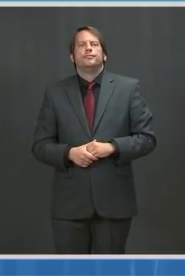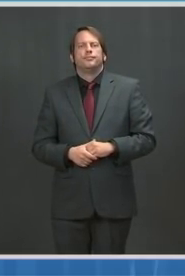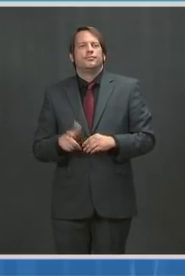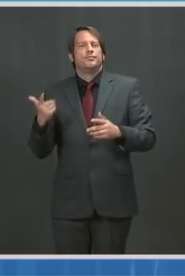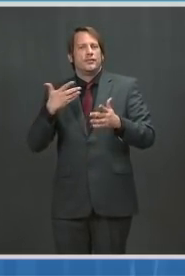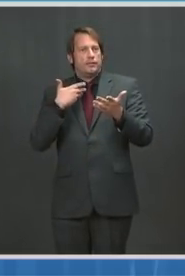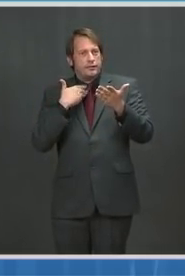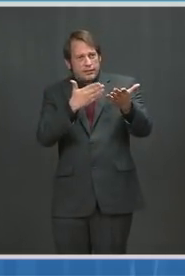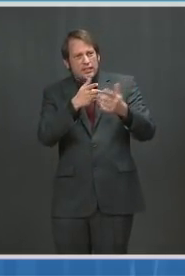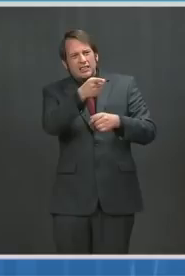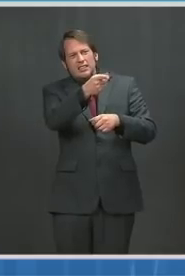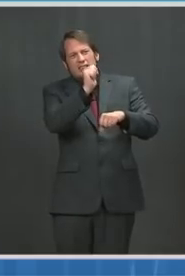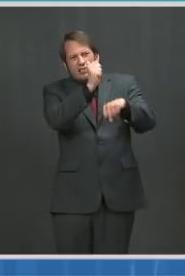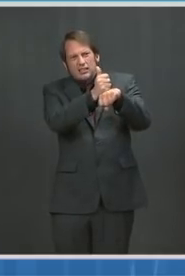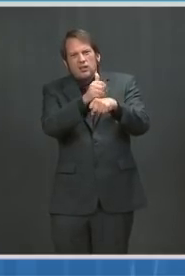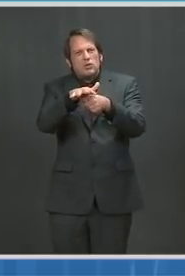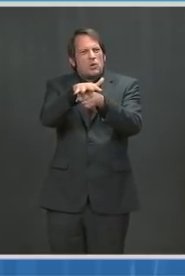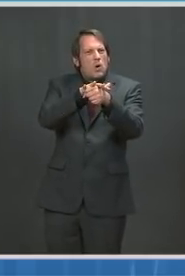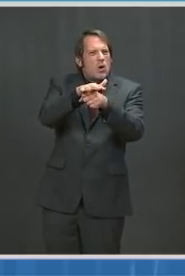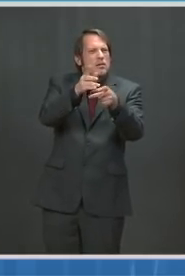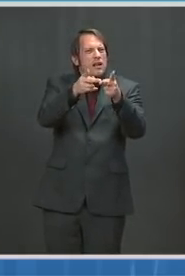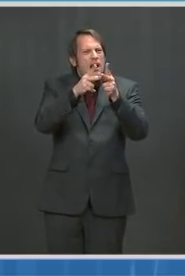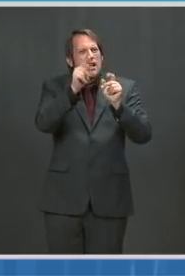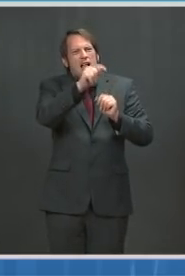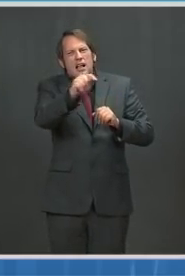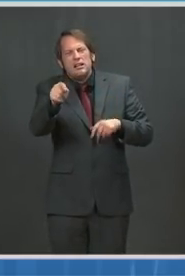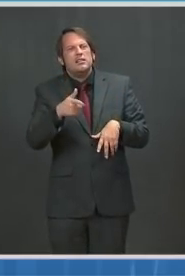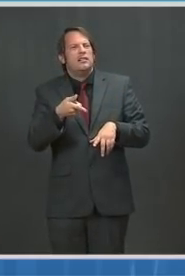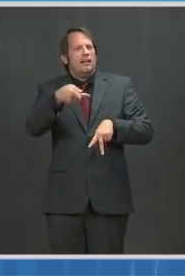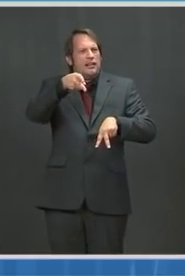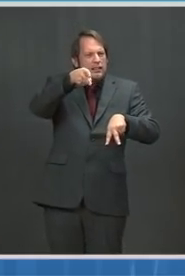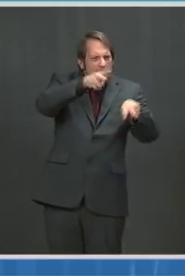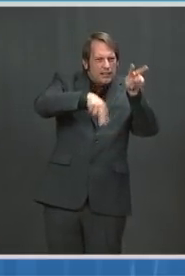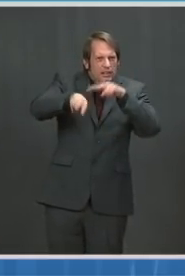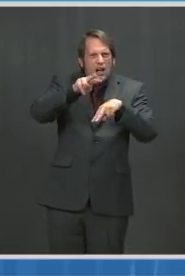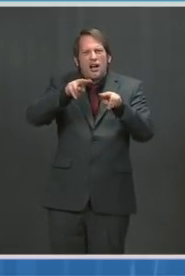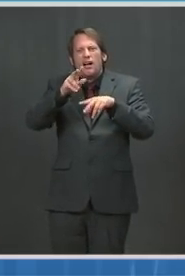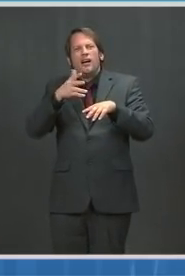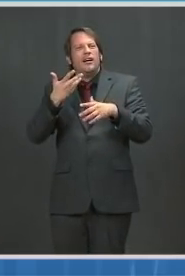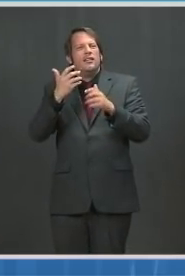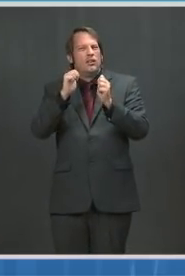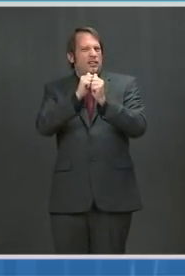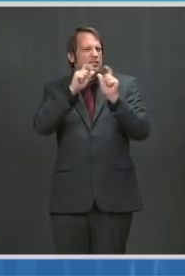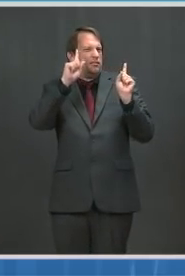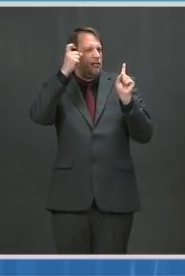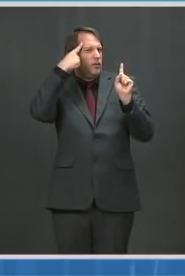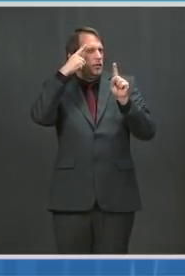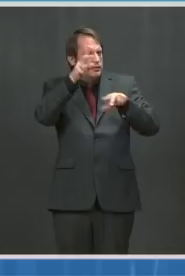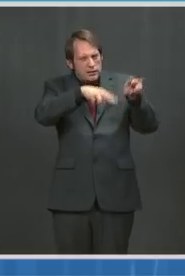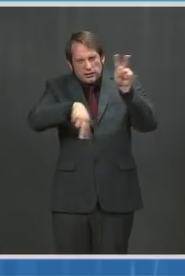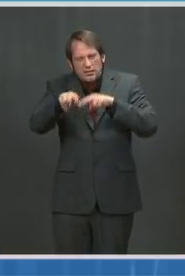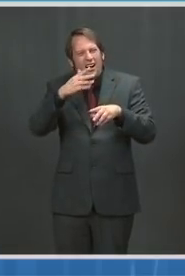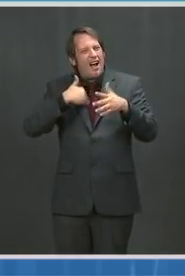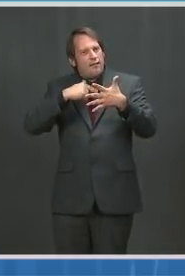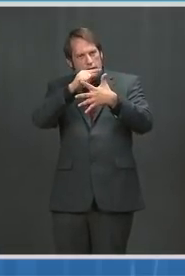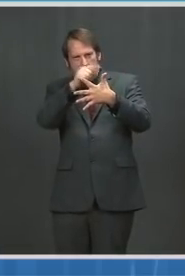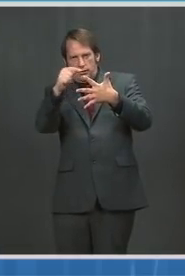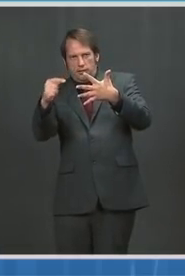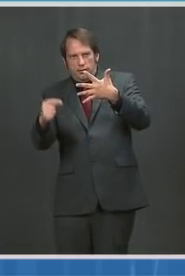that we review with states in this kind of situation. Next question. Moderator: Let's go to Jonathan Cohn